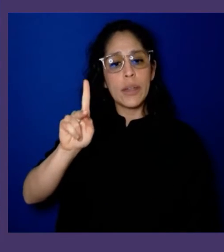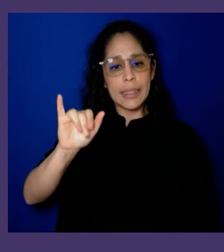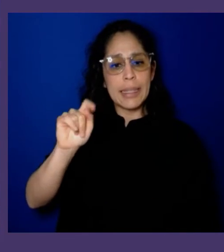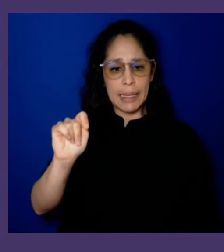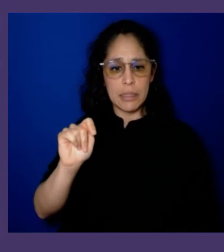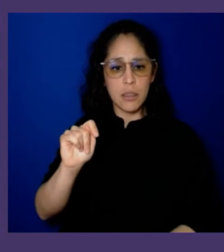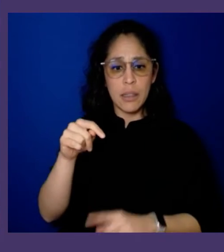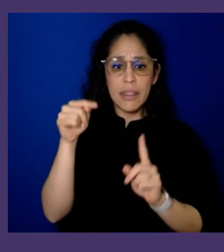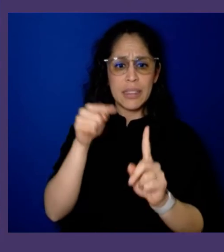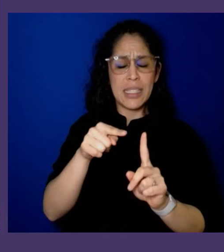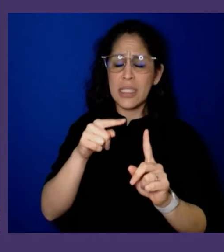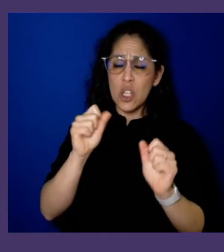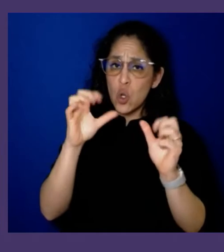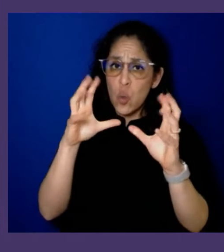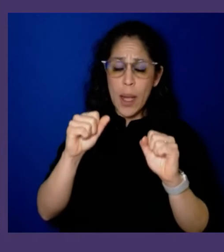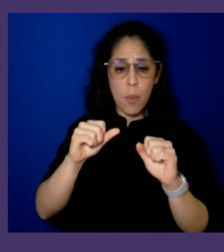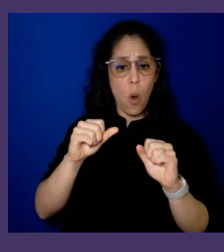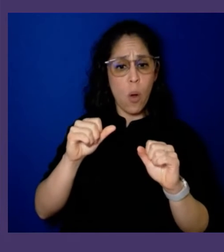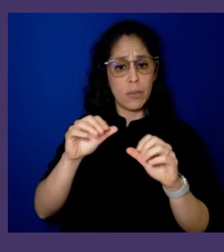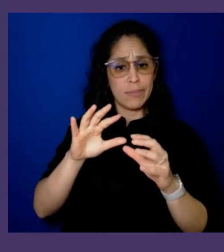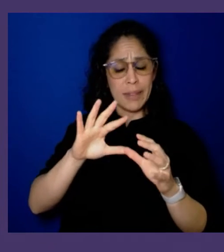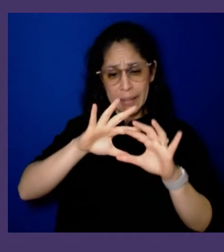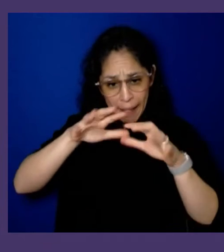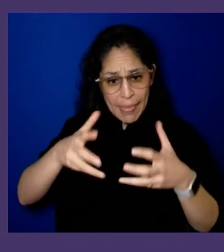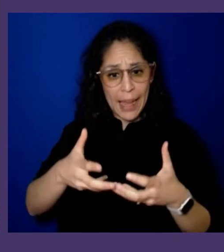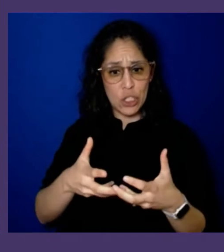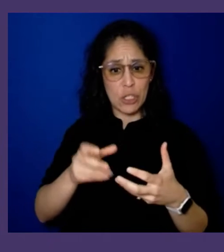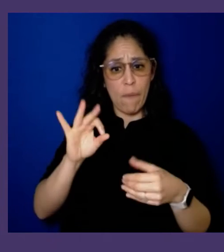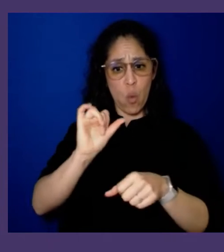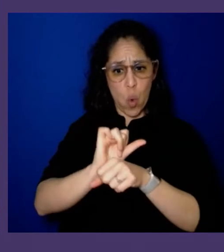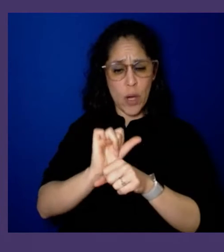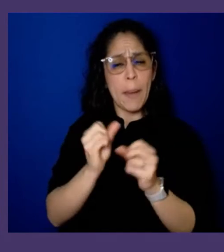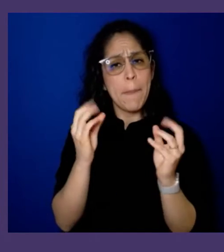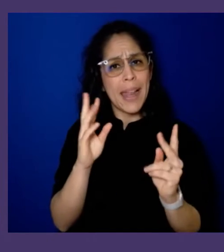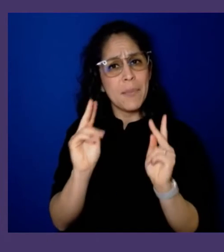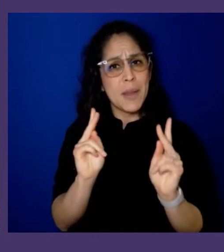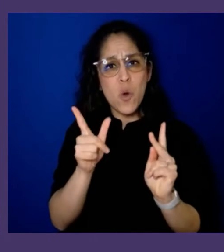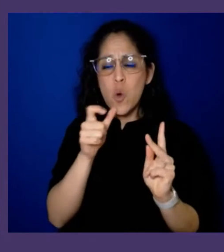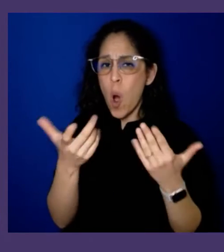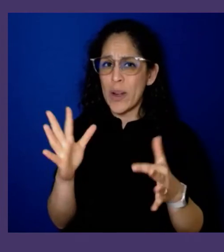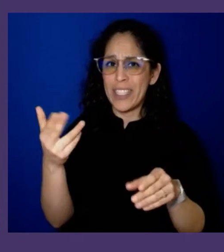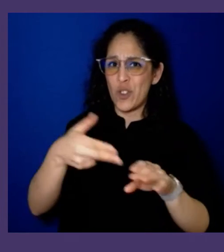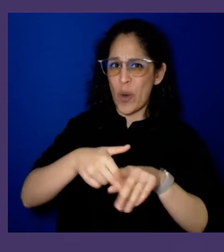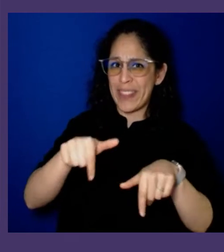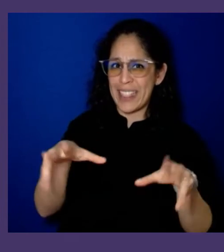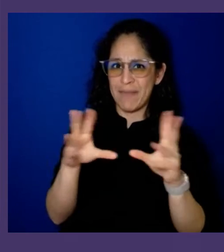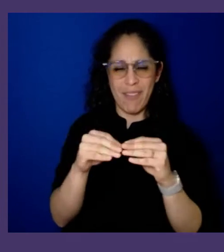are intimately familiar with. It's not a static document. It's living and new content bubbles up from